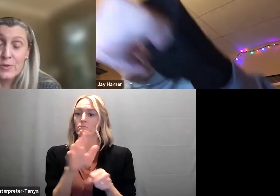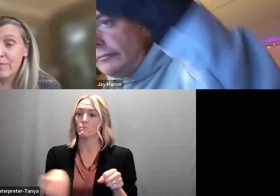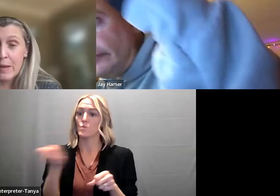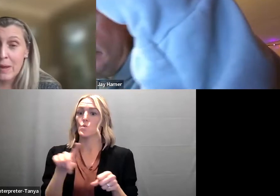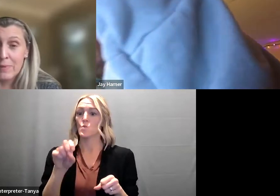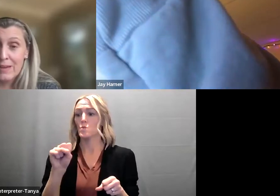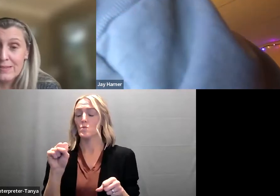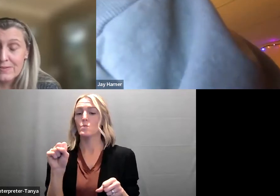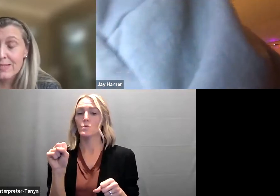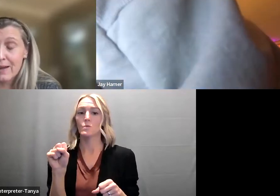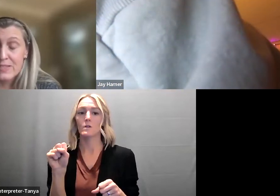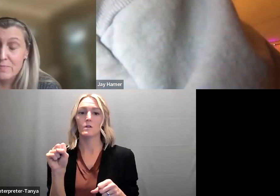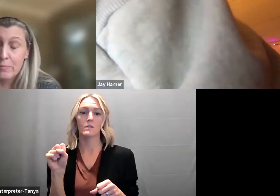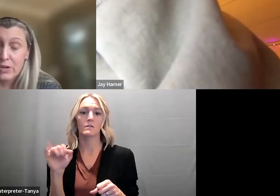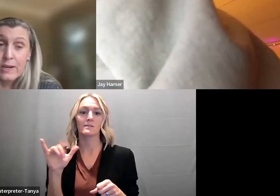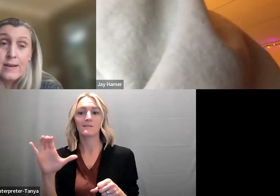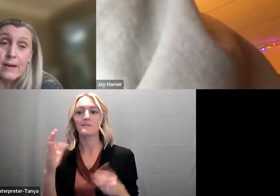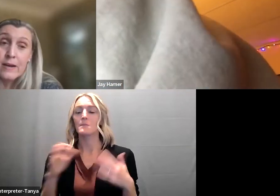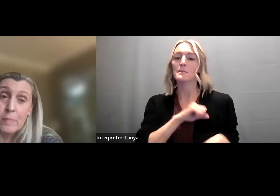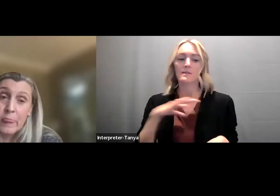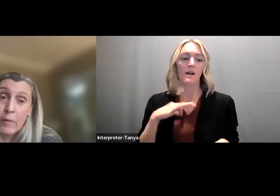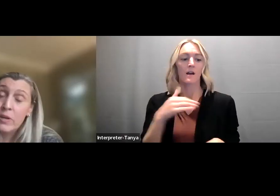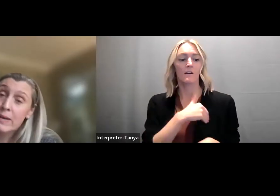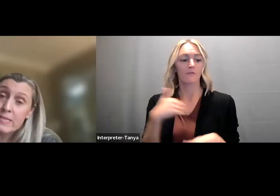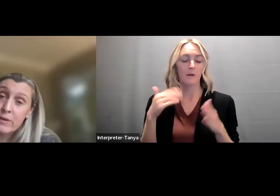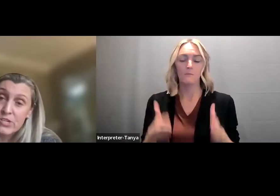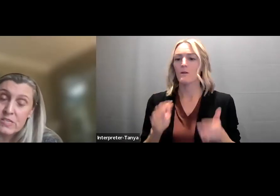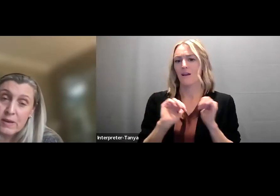whoever that might be, SILCK staff, SILCK member, how are you asking questions about